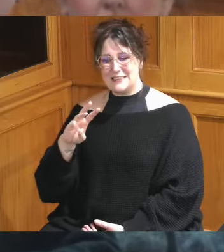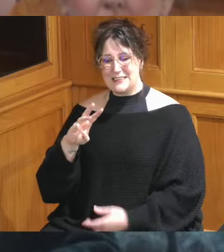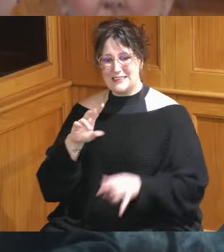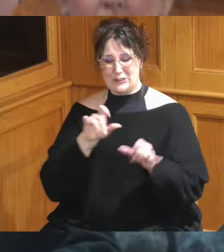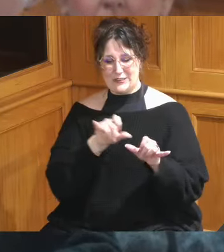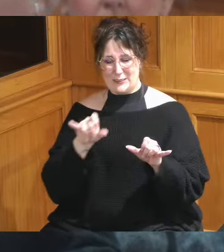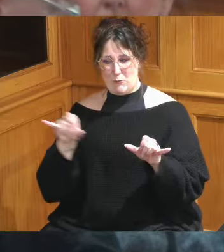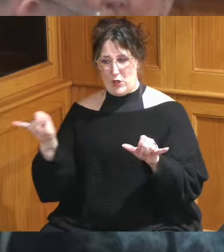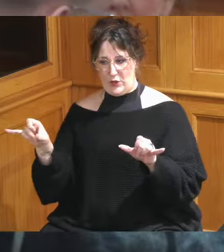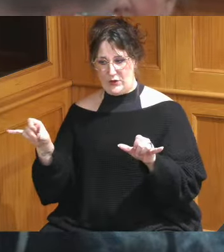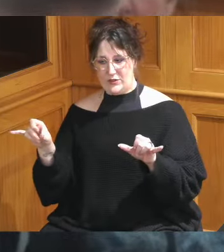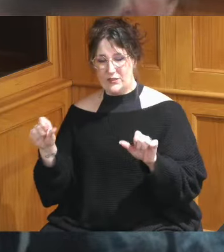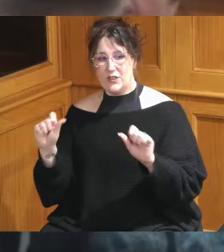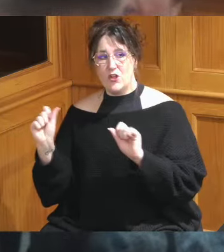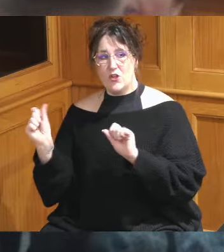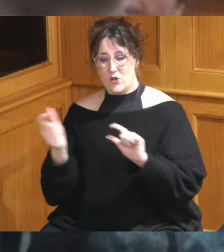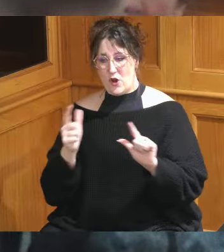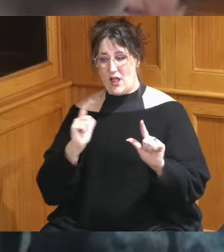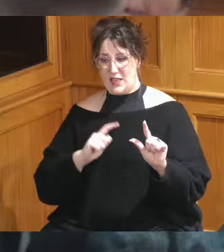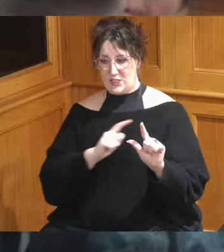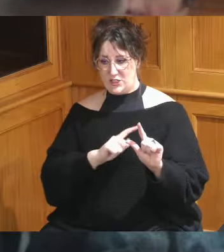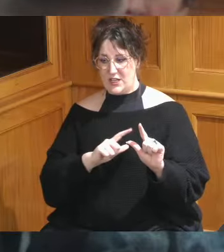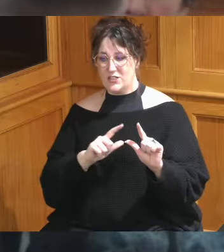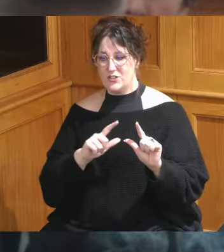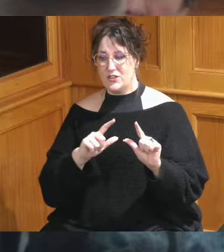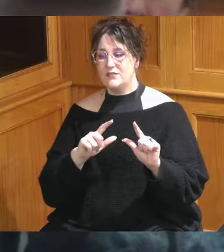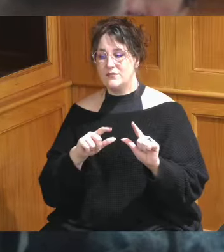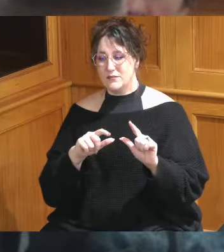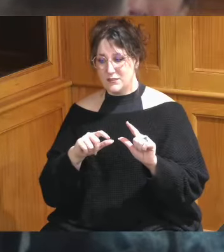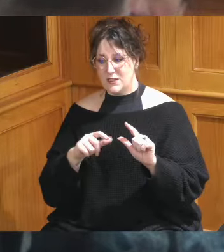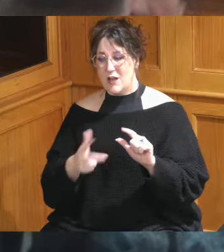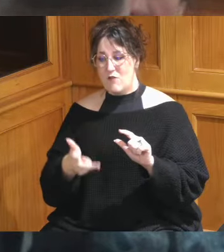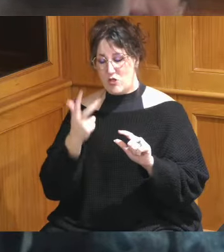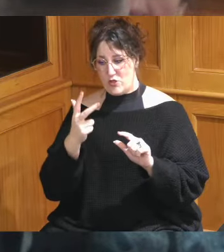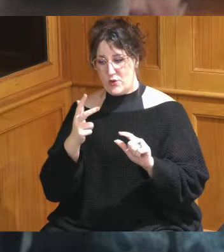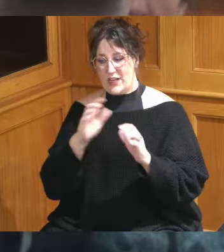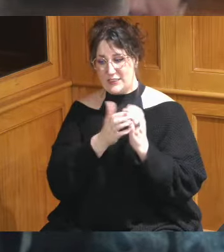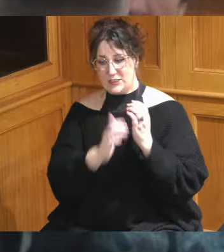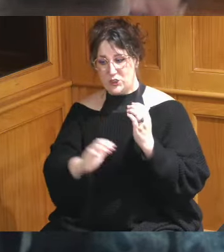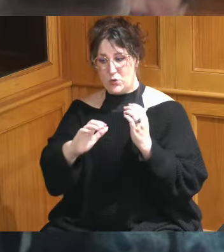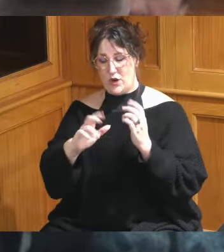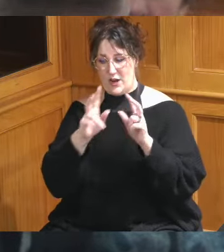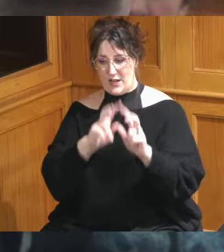They are all legislation to authorize design of three sewer assessment projects. two sewer lateral